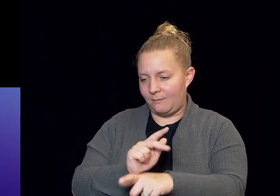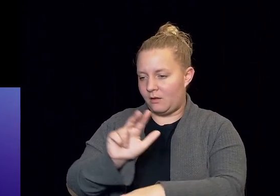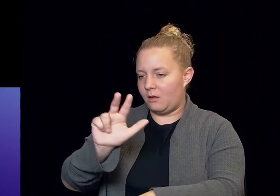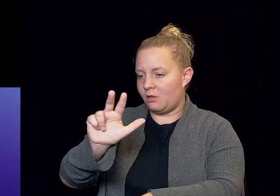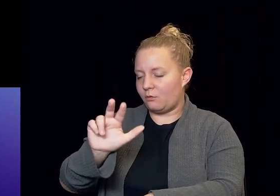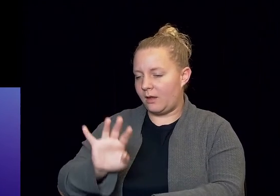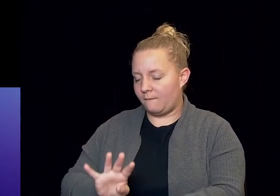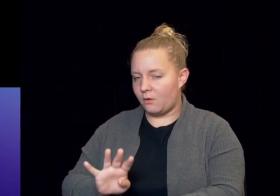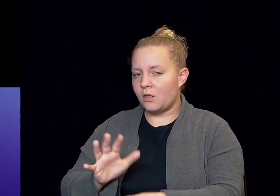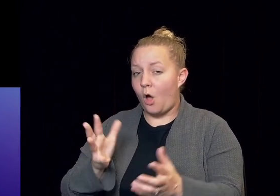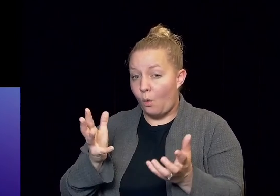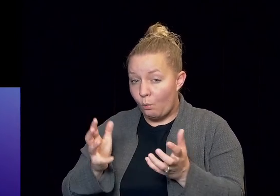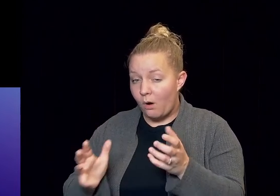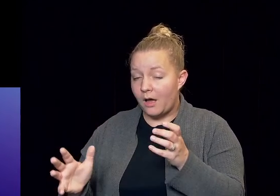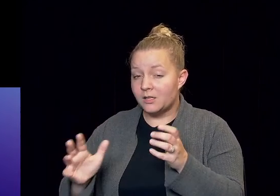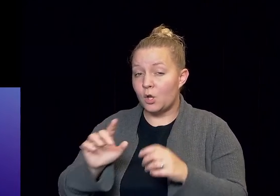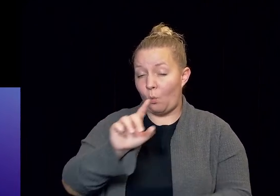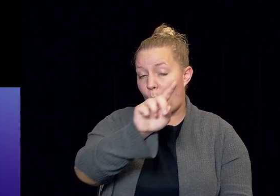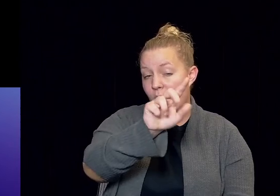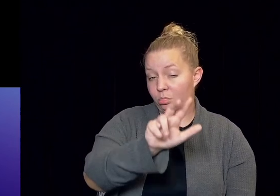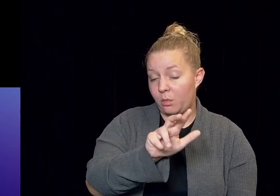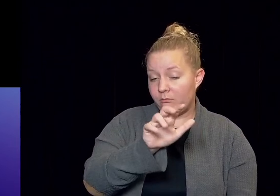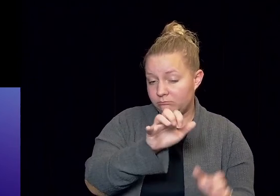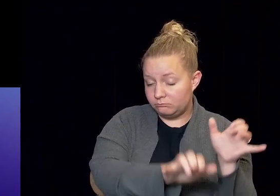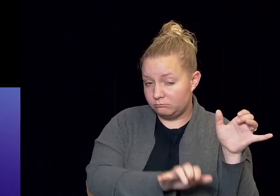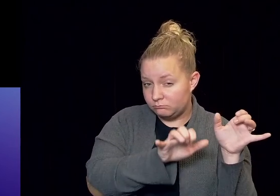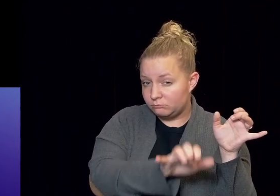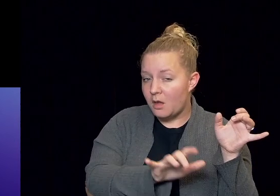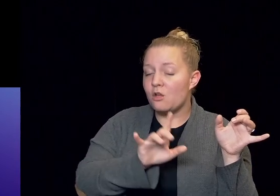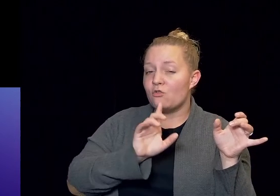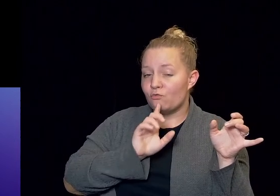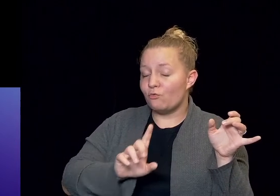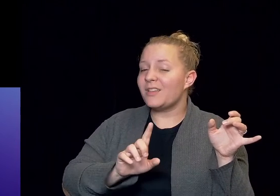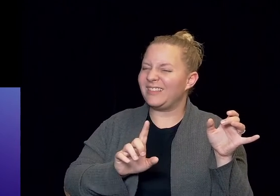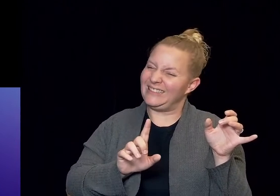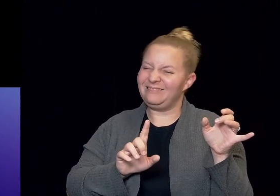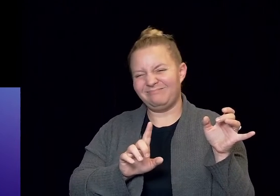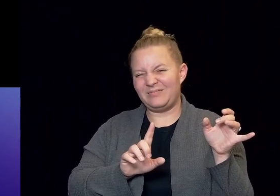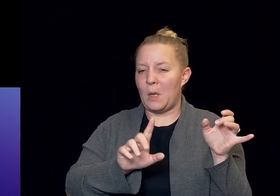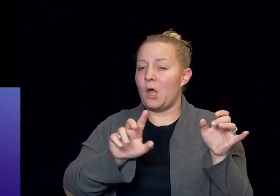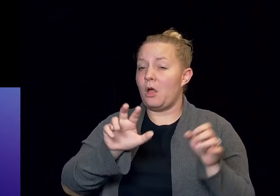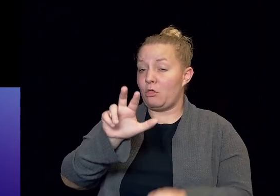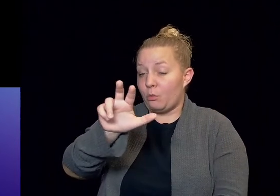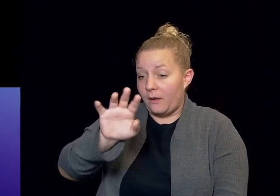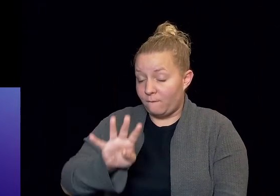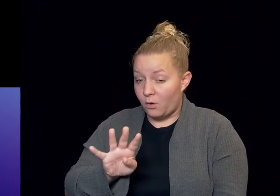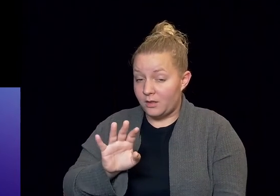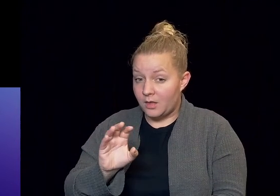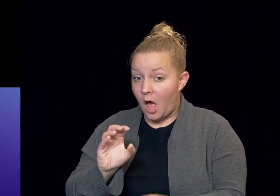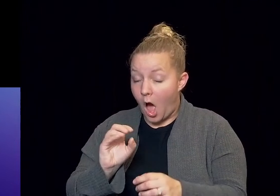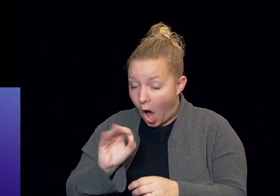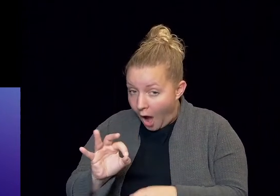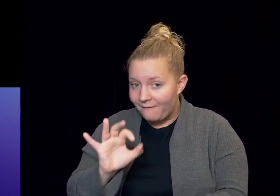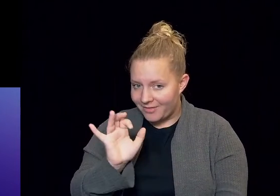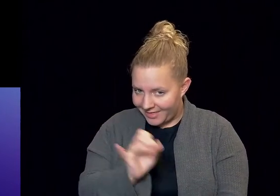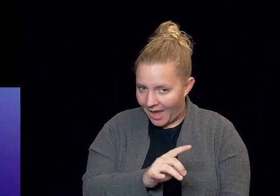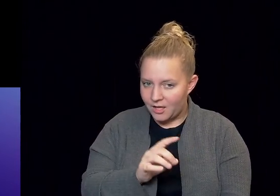1/3 of the time but really he only just spends 3/4 of that. So, when I multiply those two things together again, you can just multiply straight across